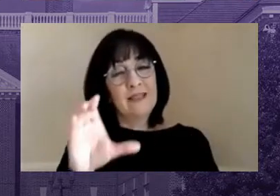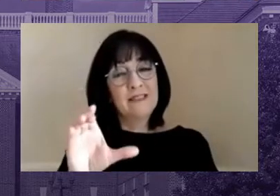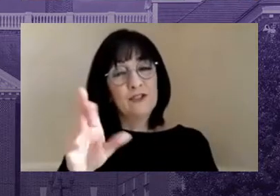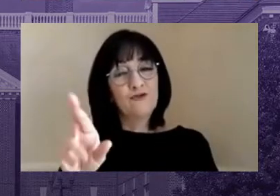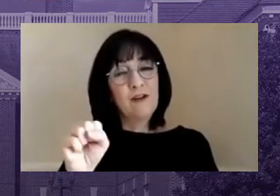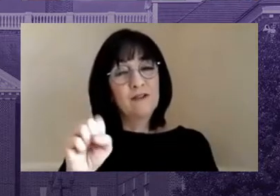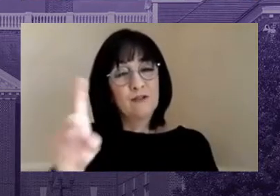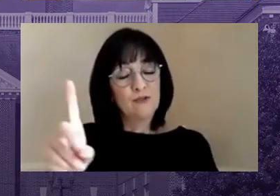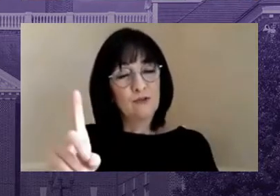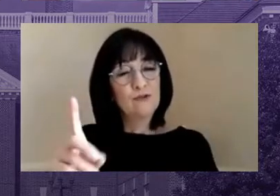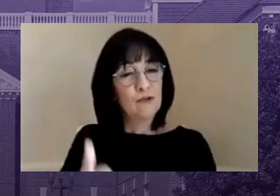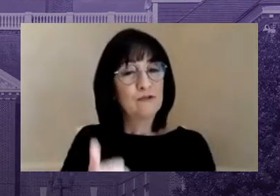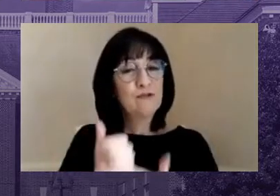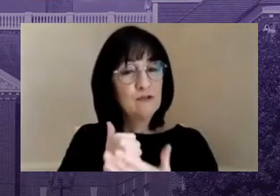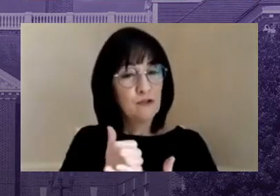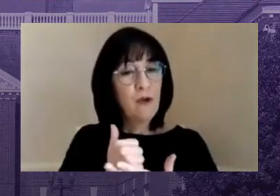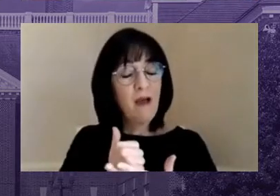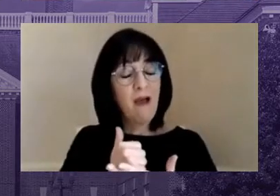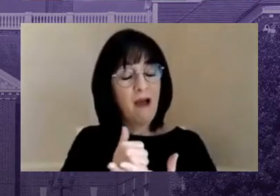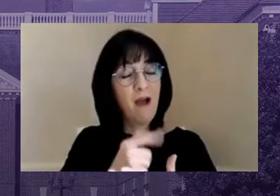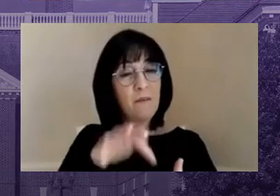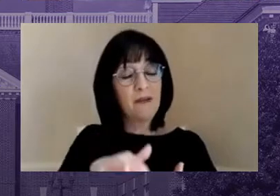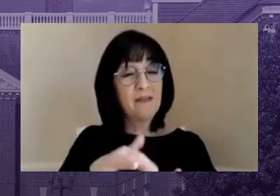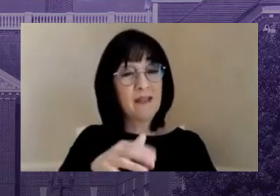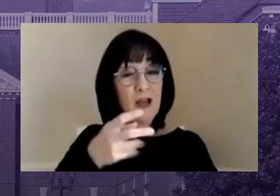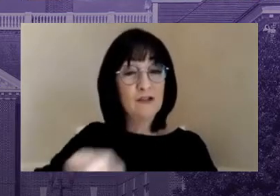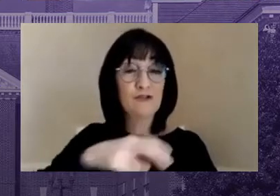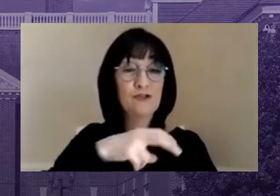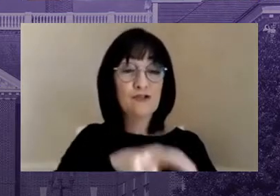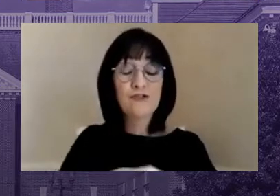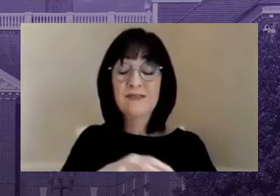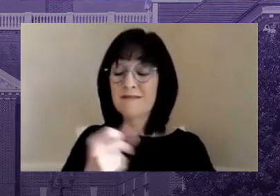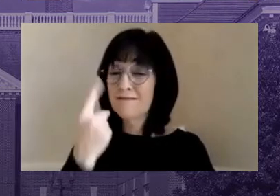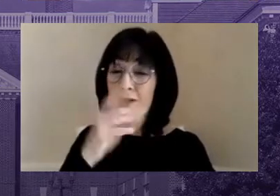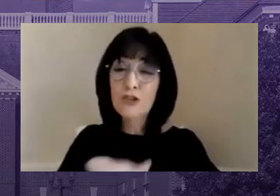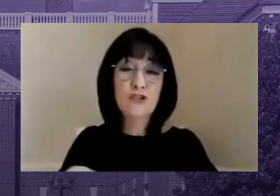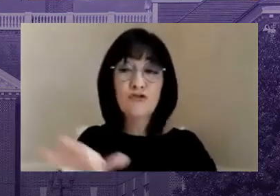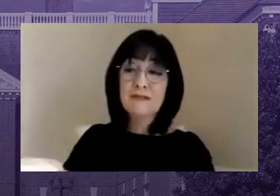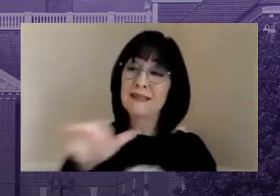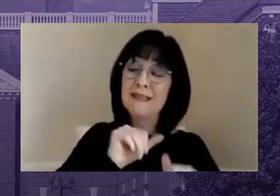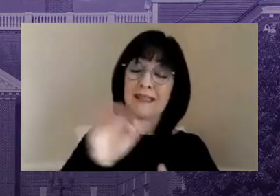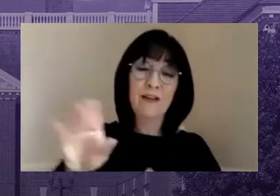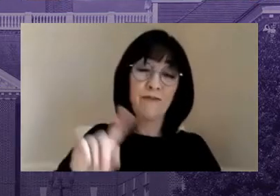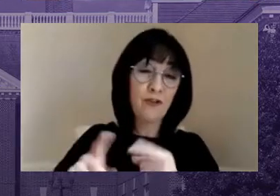to the area and they leave their friends and support networks behind every couple of years and